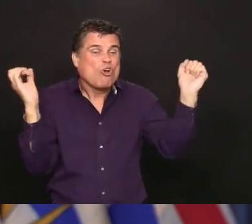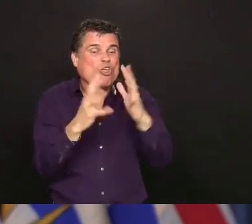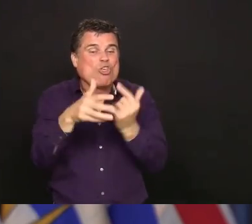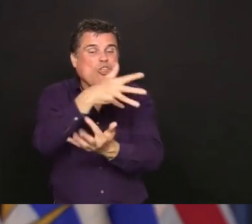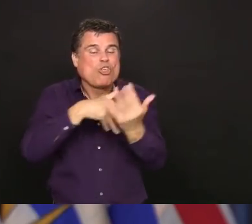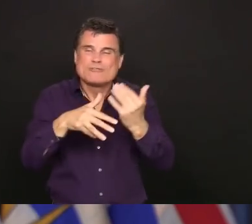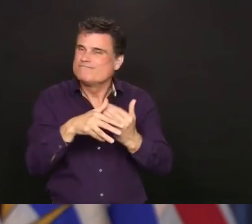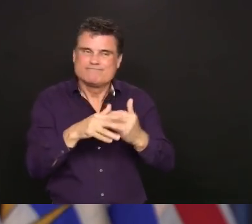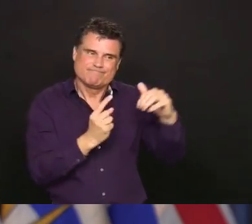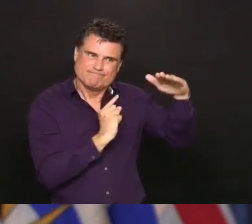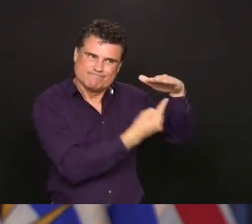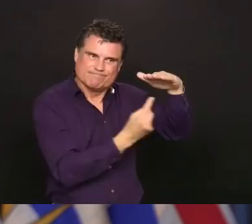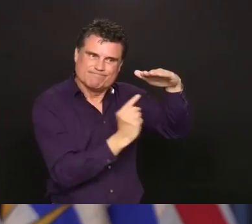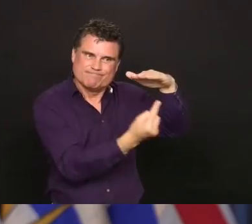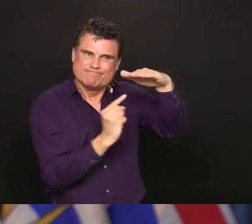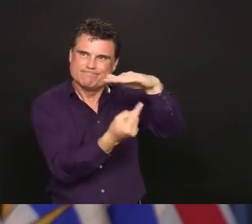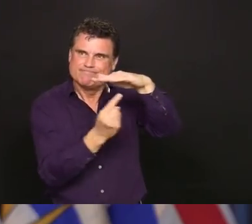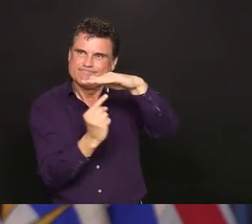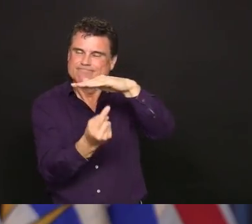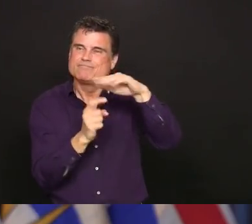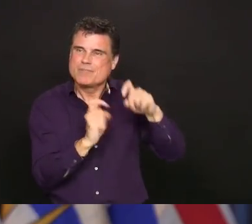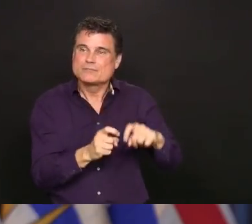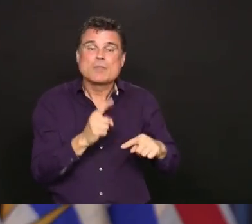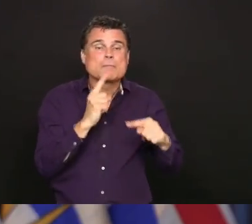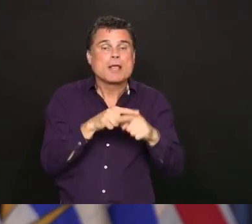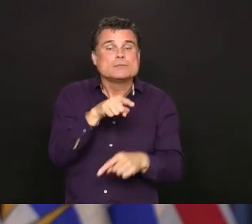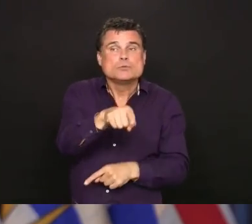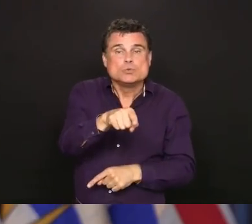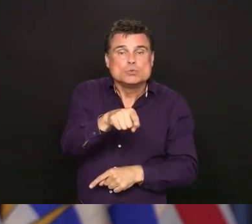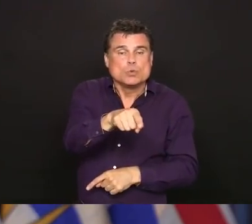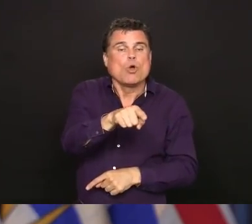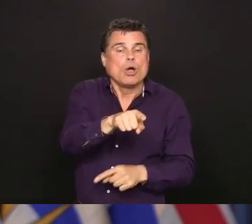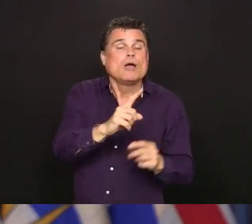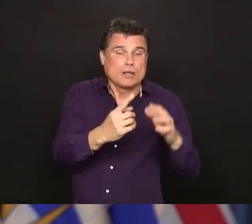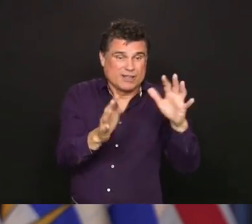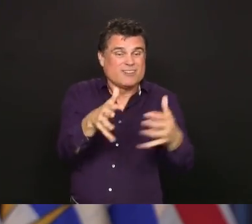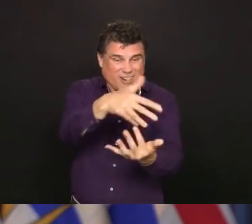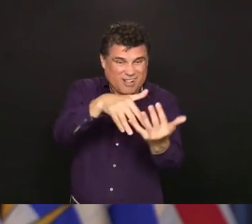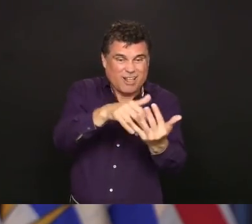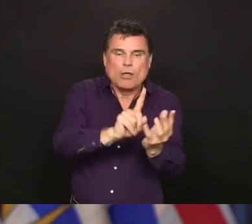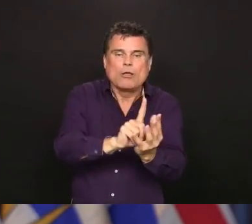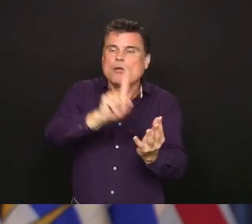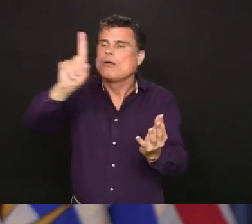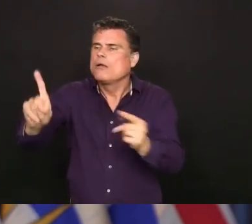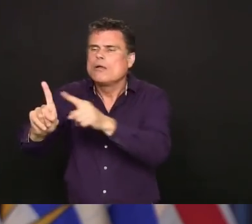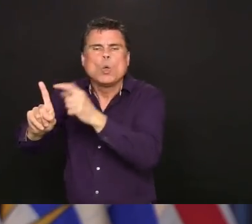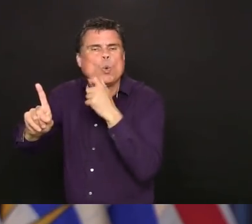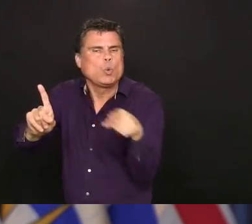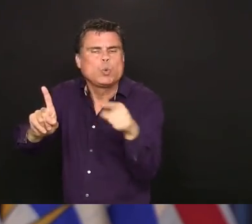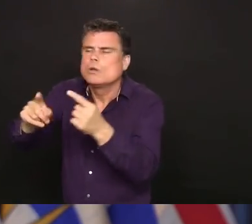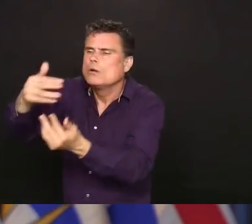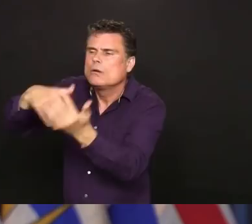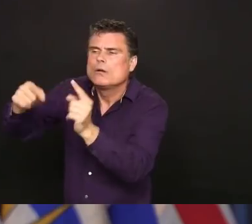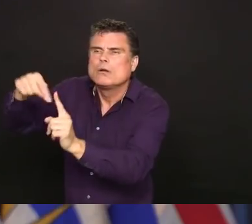others for the period of the imping biggest period so that if you get sick you're not passing it on to anybody else.